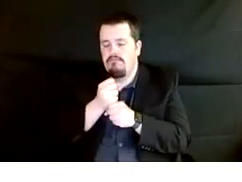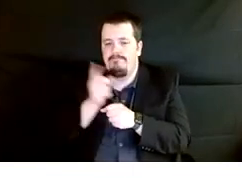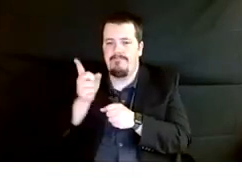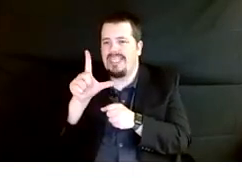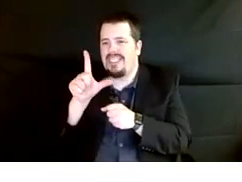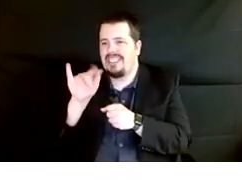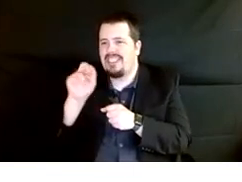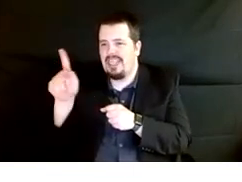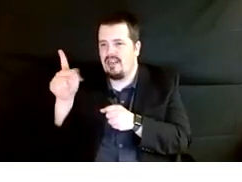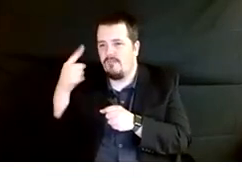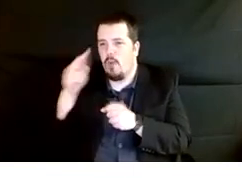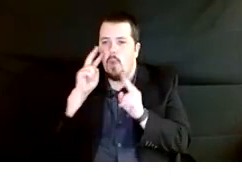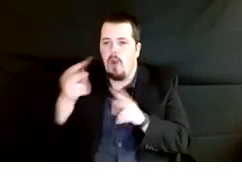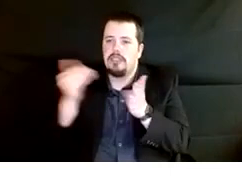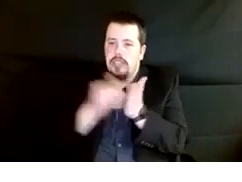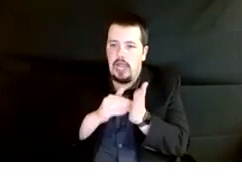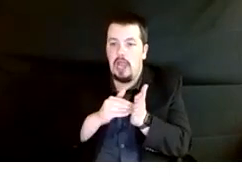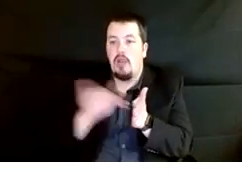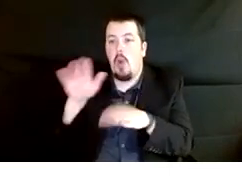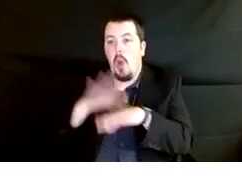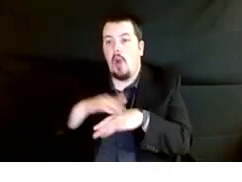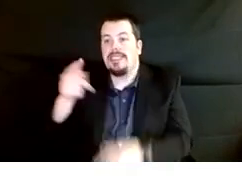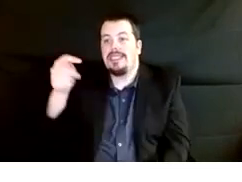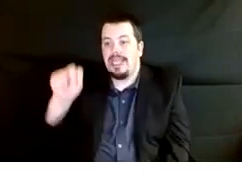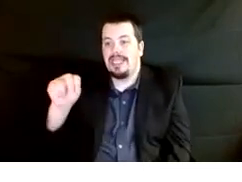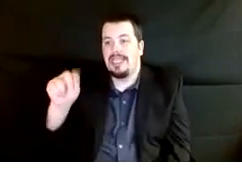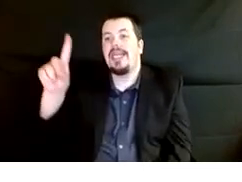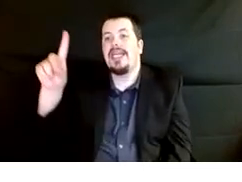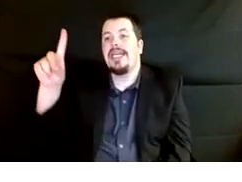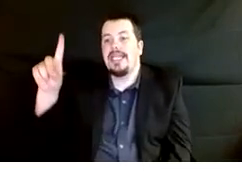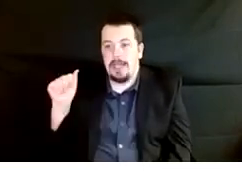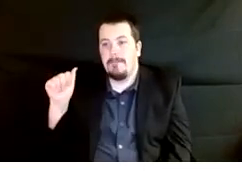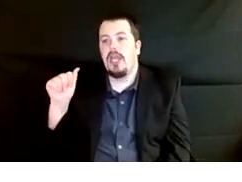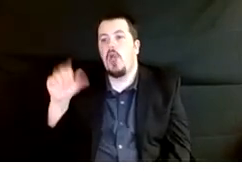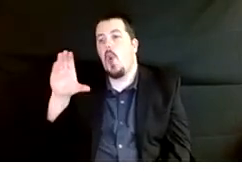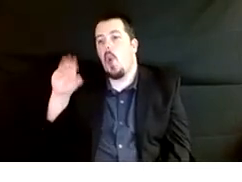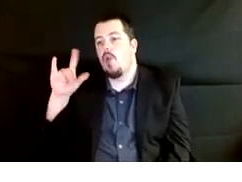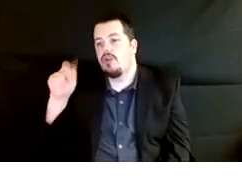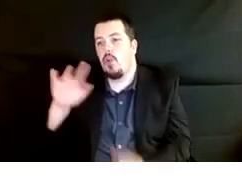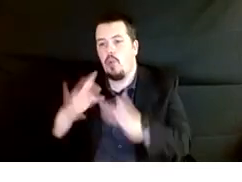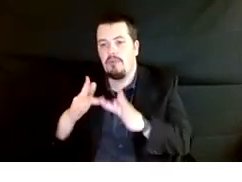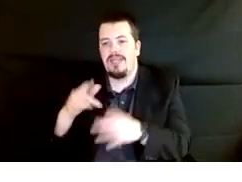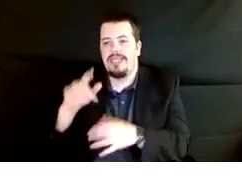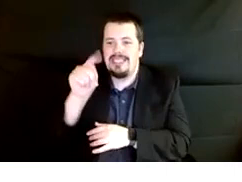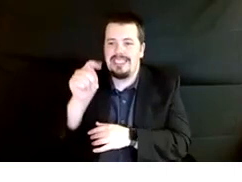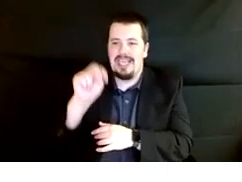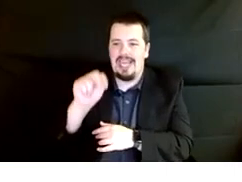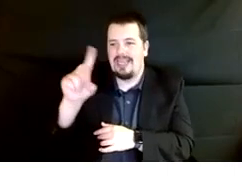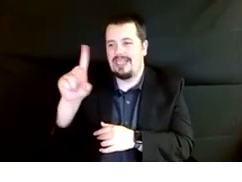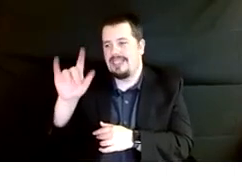recording, it's also going to be on the Tennessee Disability Coalition website at tndisability.org